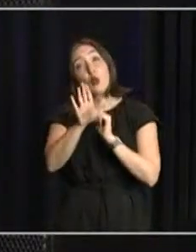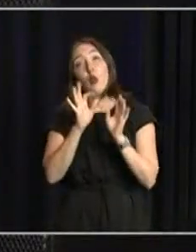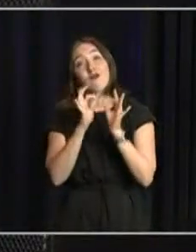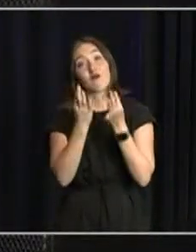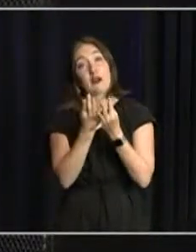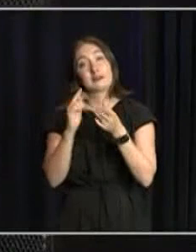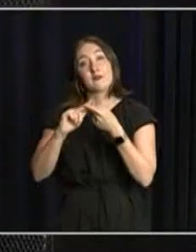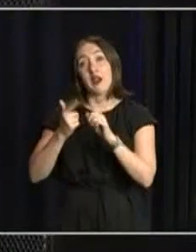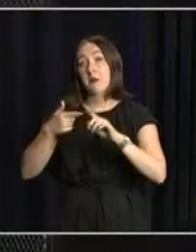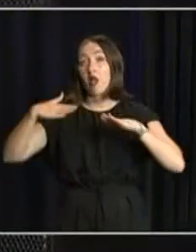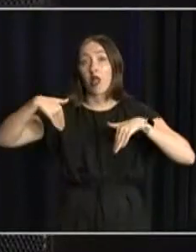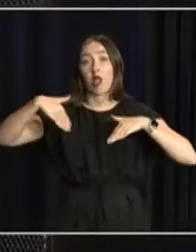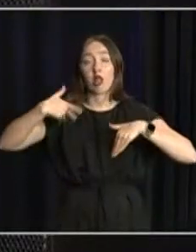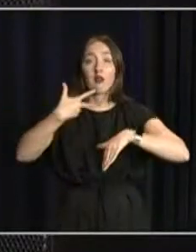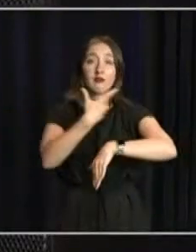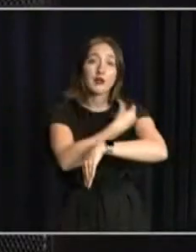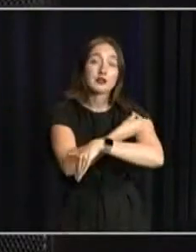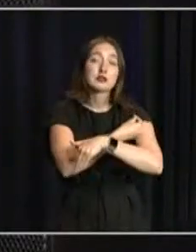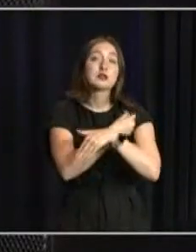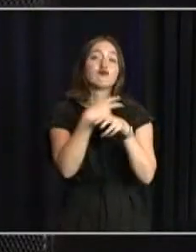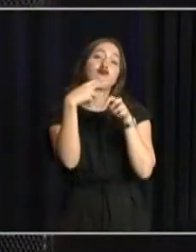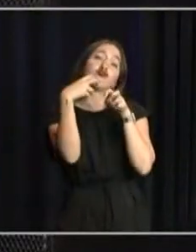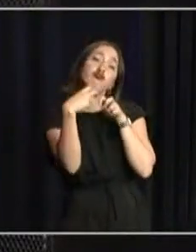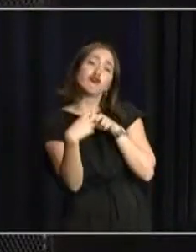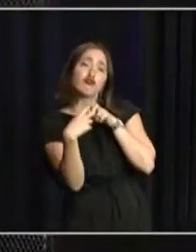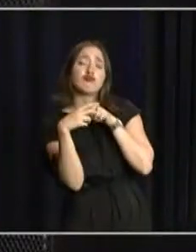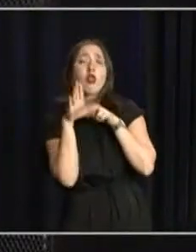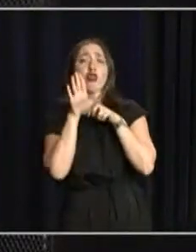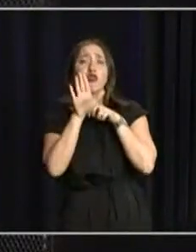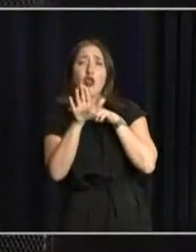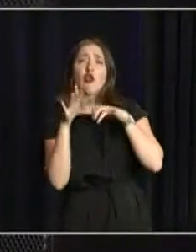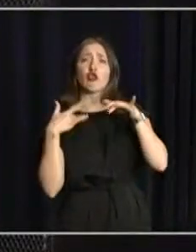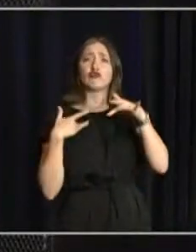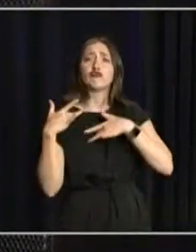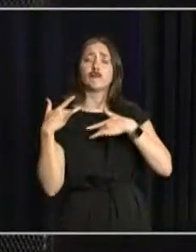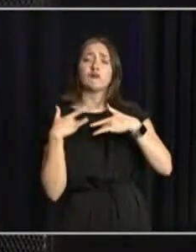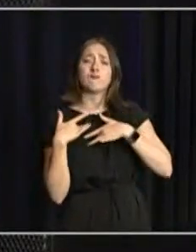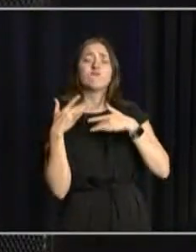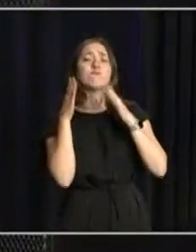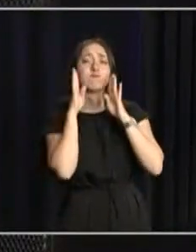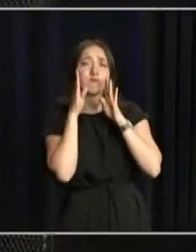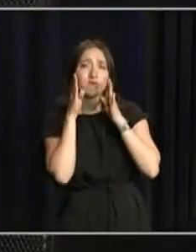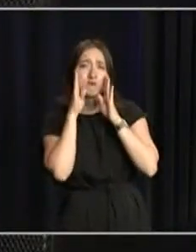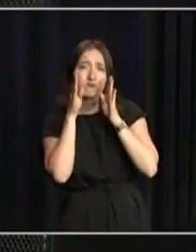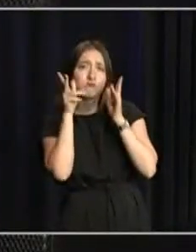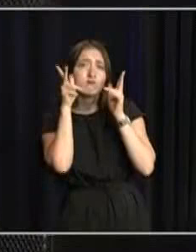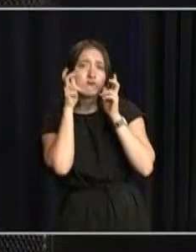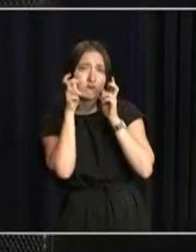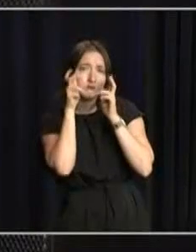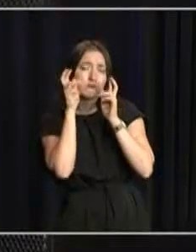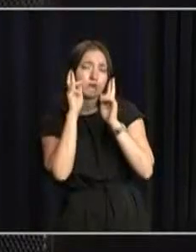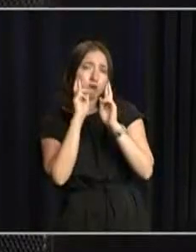are not vaccinated listening to what their concerns are and people just, you know, have some reasonable concerns